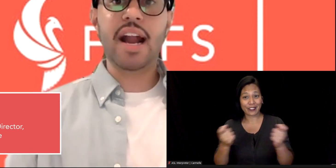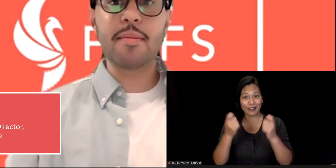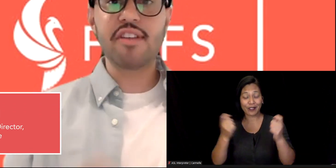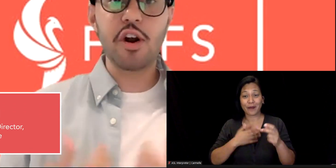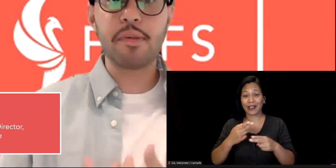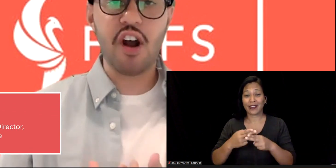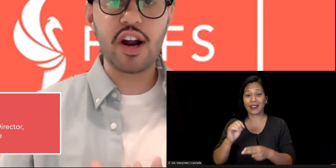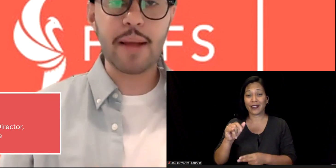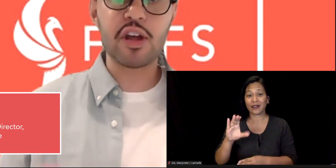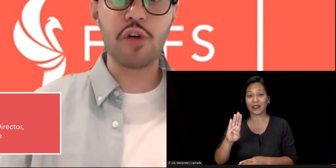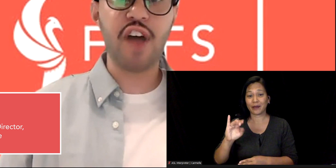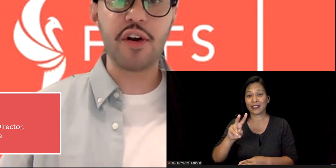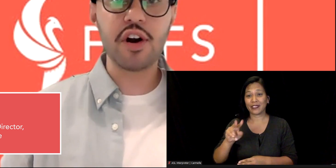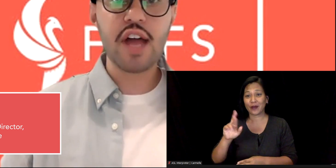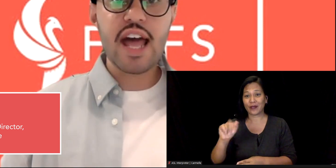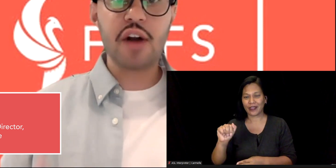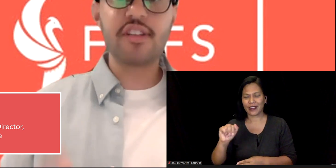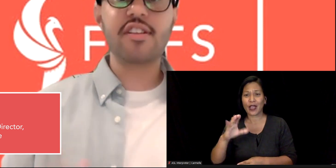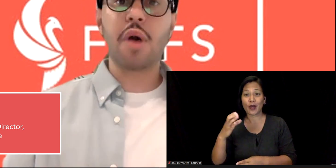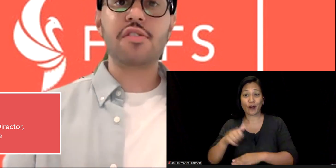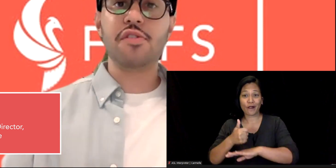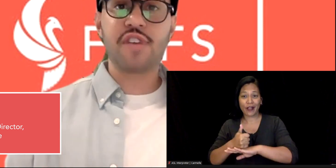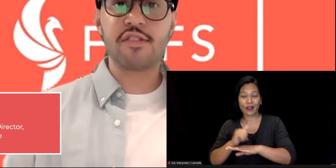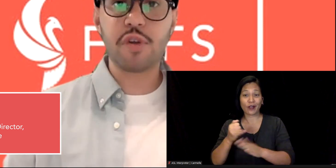My name is Eric Bizzarri and I'm the co-founder and artistic director of the festival.